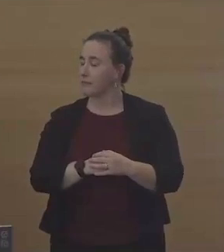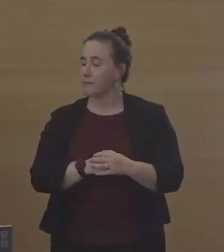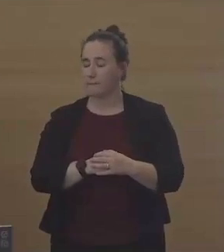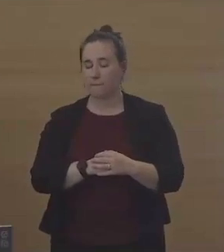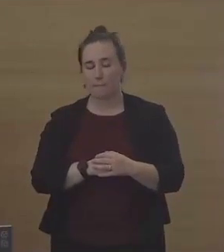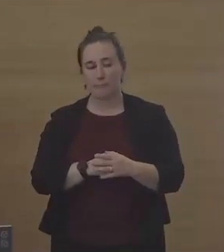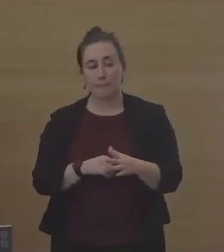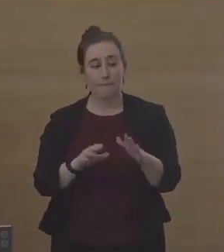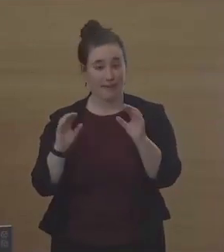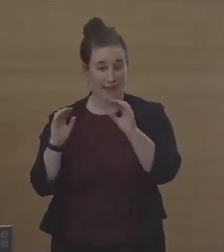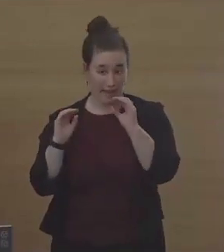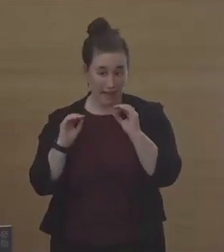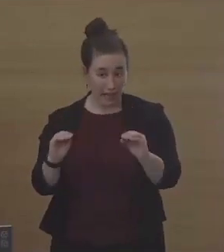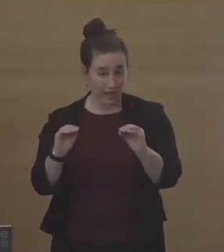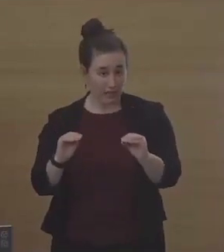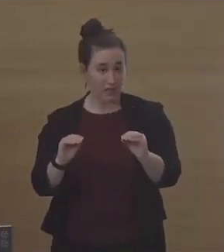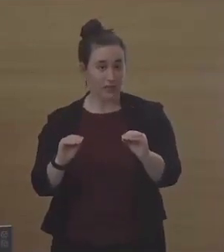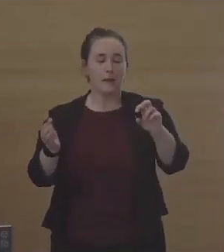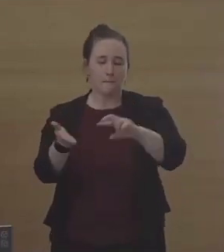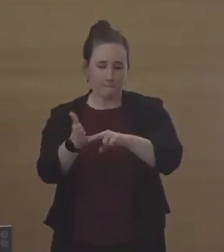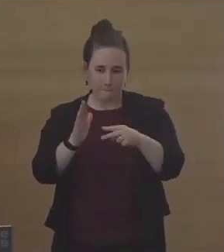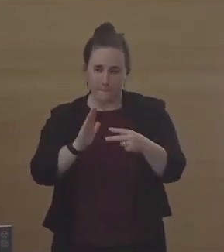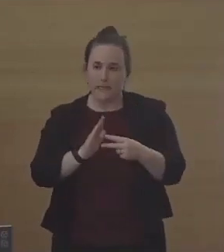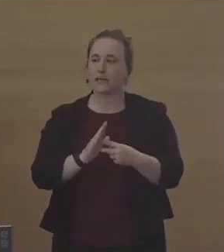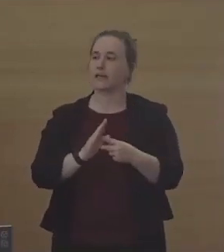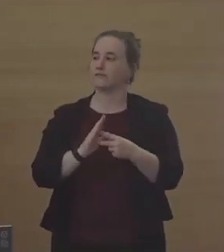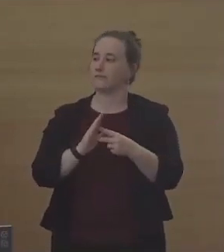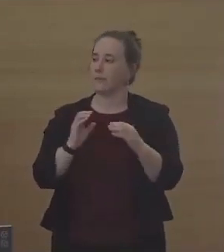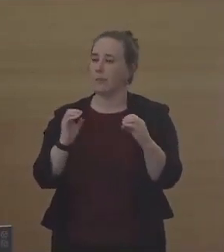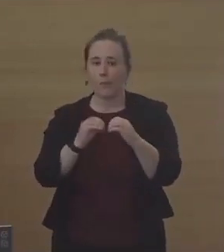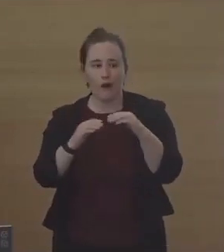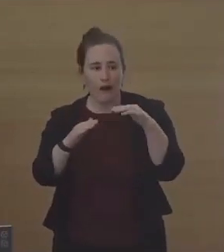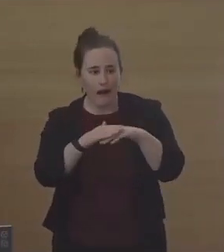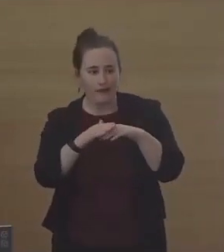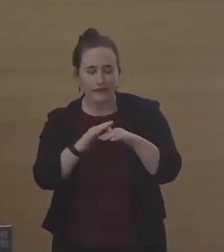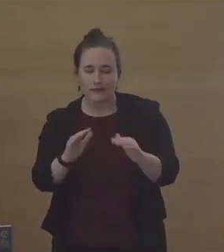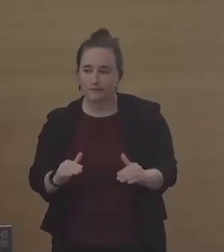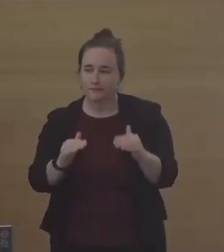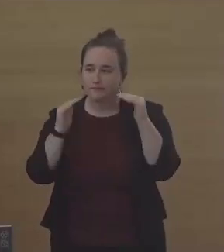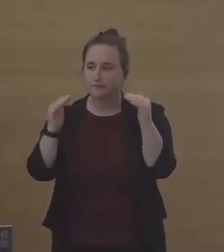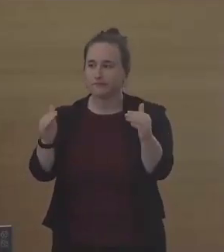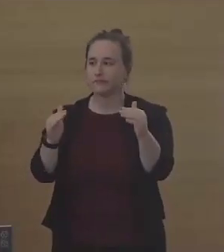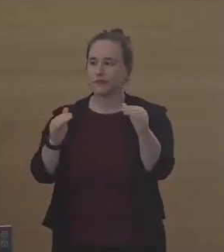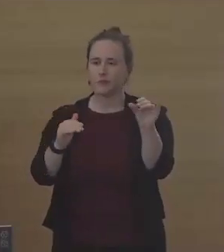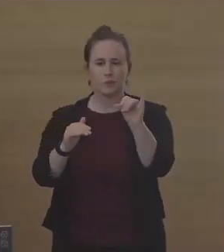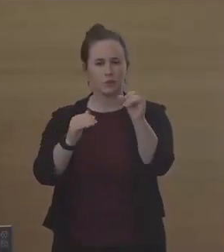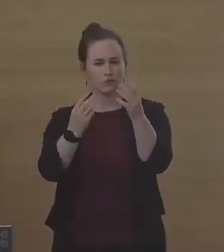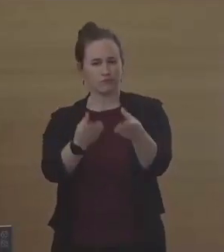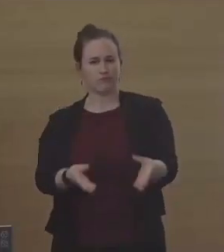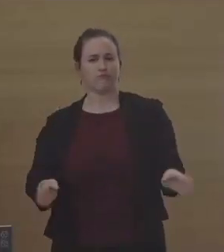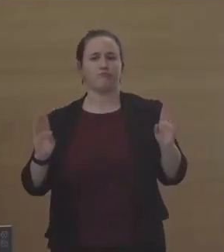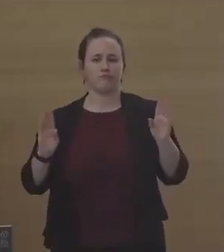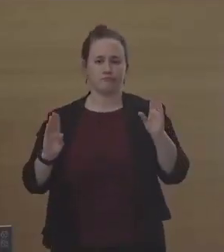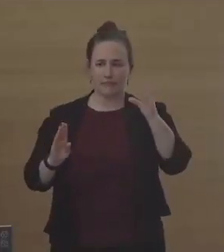Through education we can increase access and just the overall general experience.